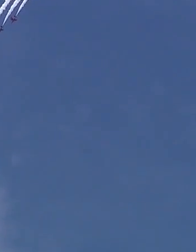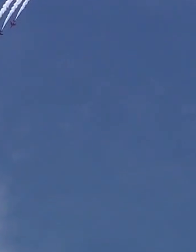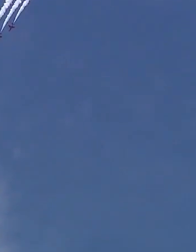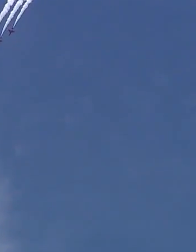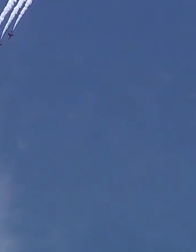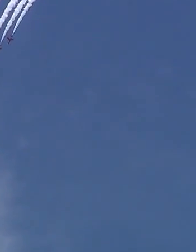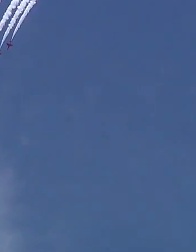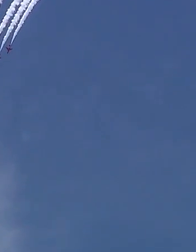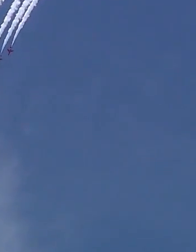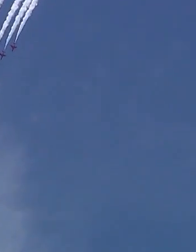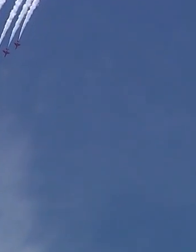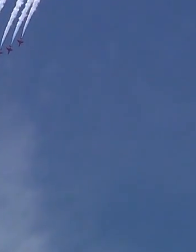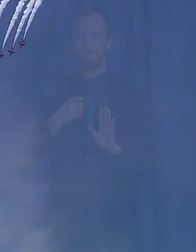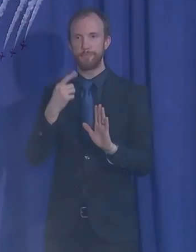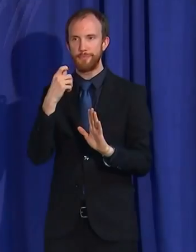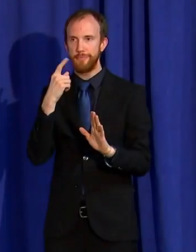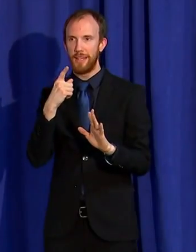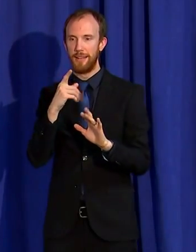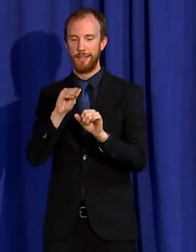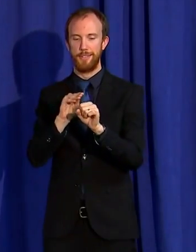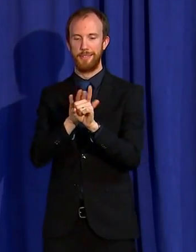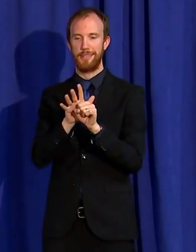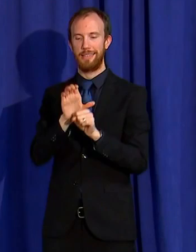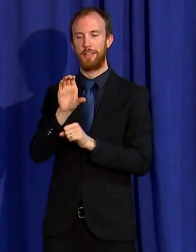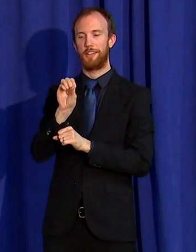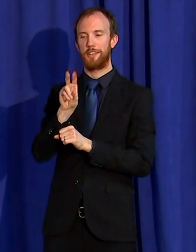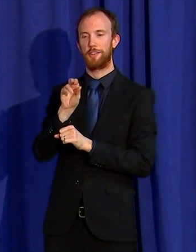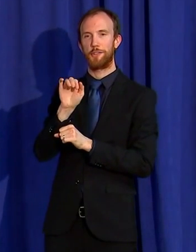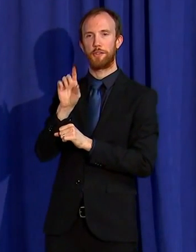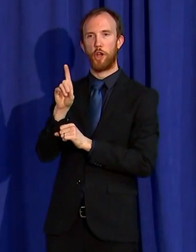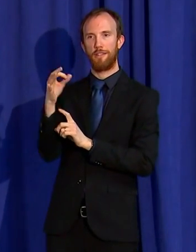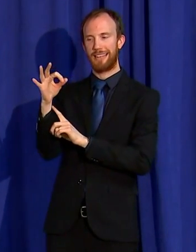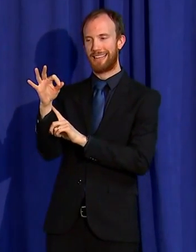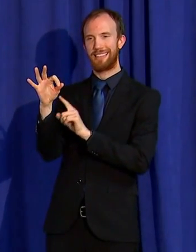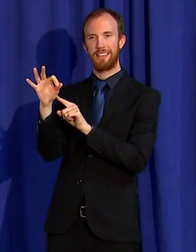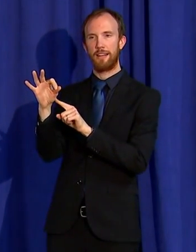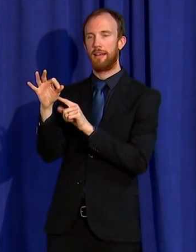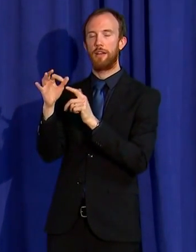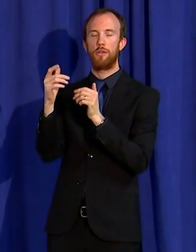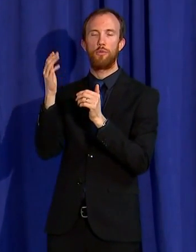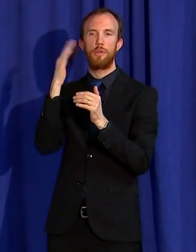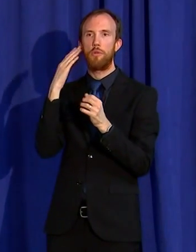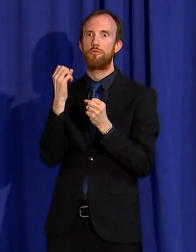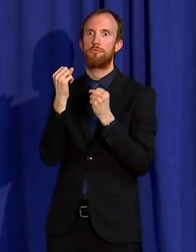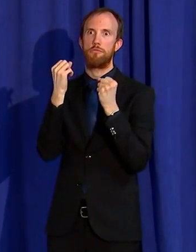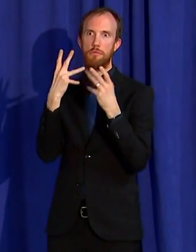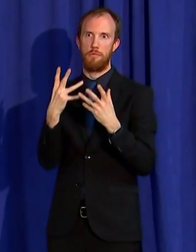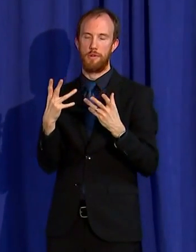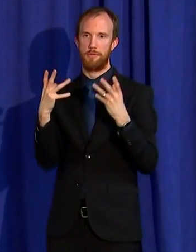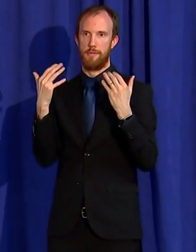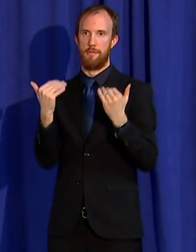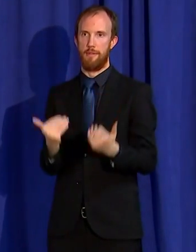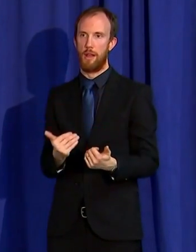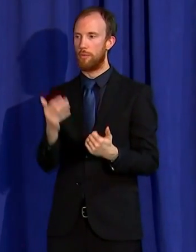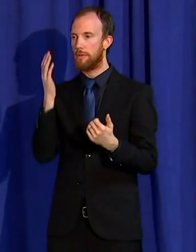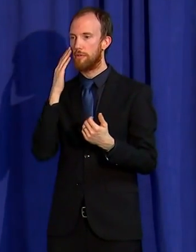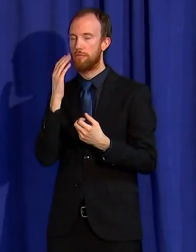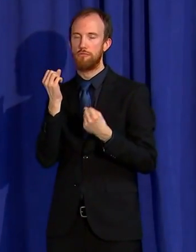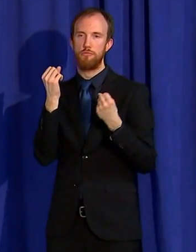TASTE OF CHICAGO AND, OF COURSE, THE AIR AND WATER SHOW.